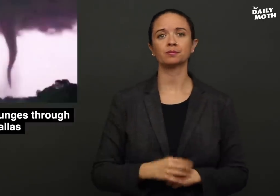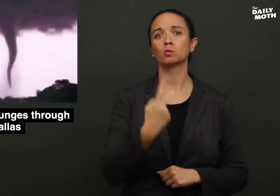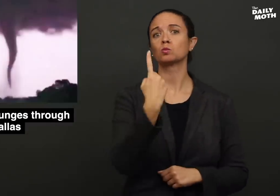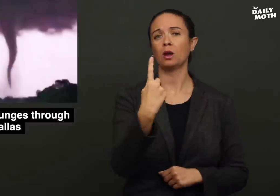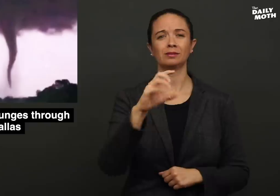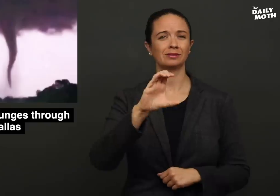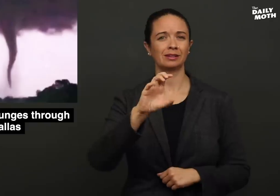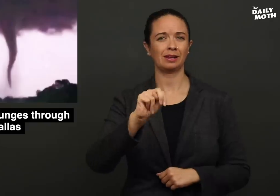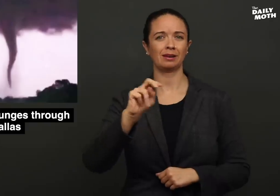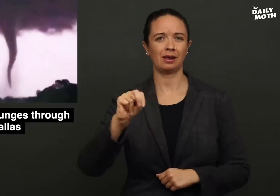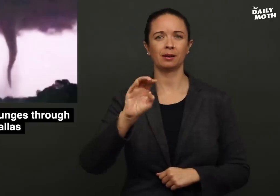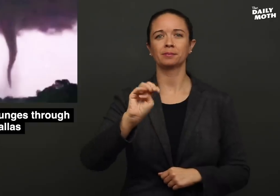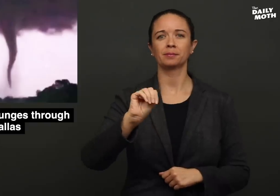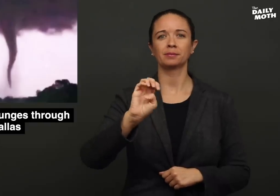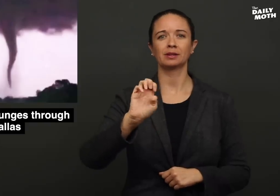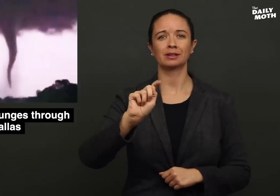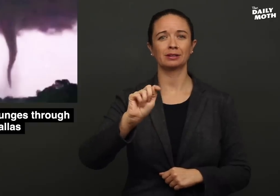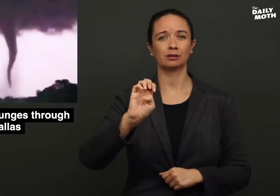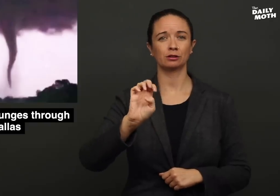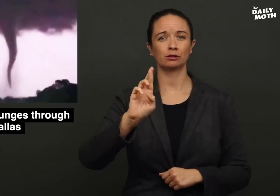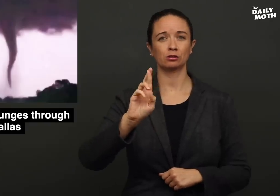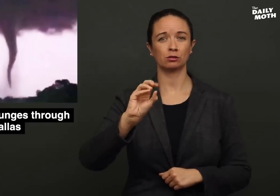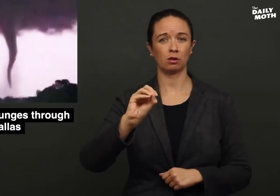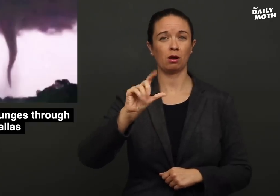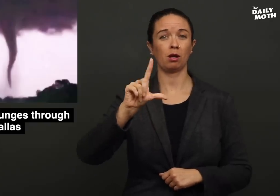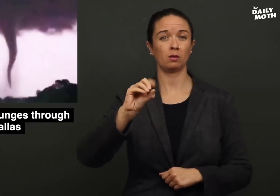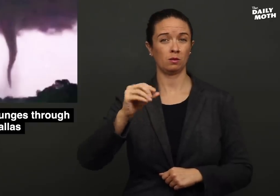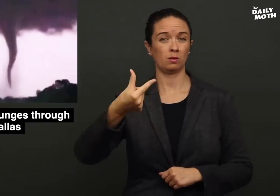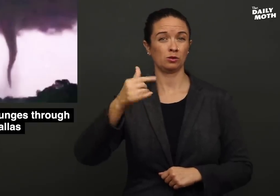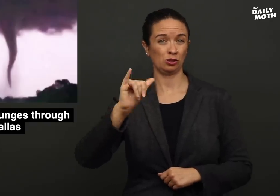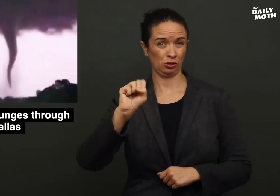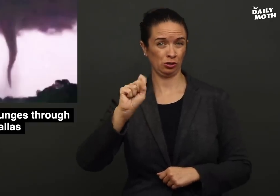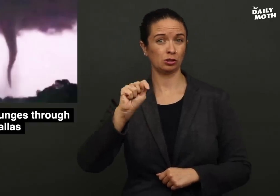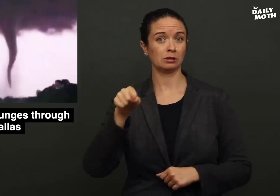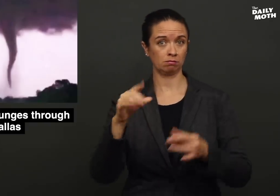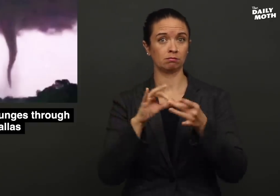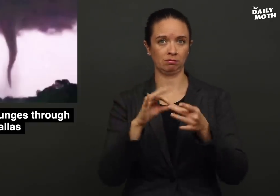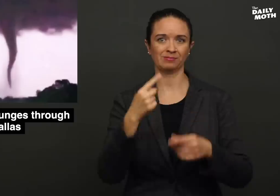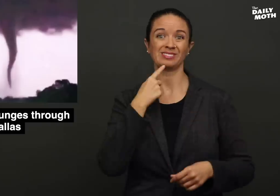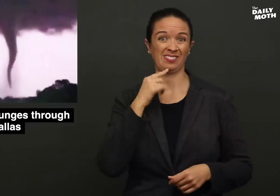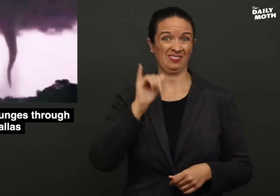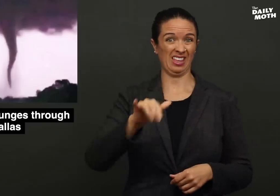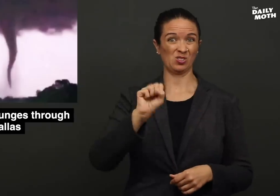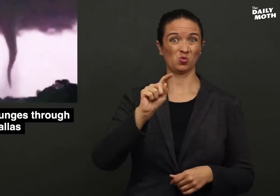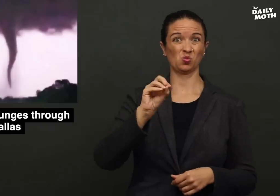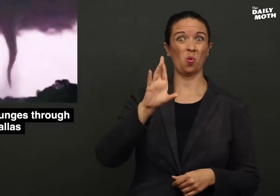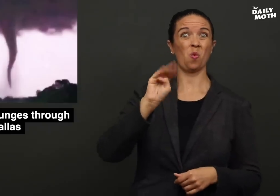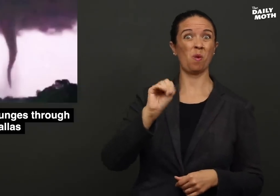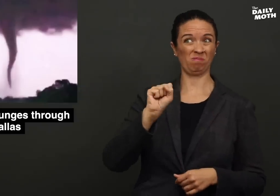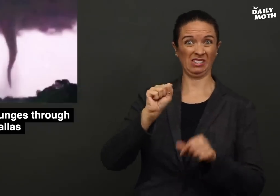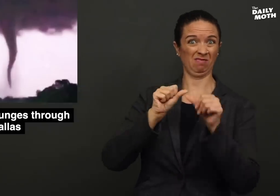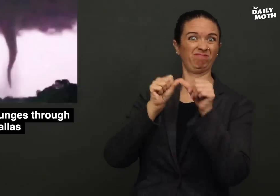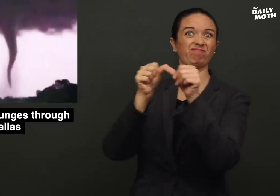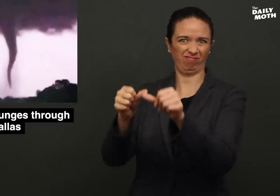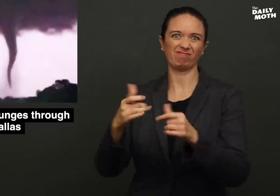One CNN meteorologist mentioned that storms will continue to be